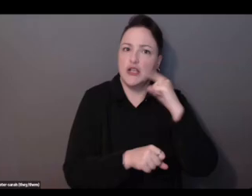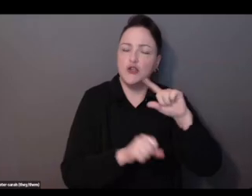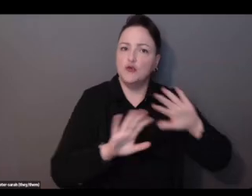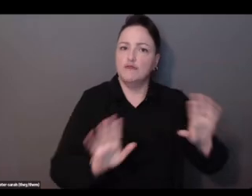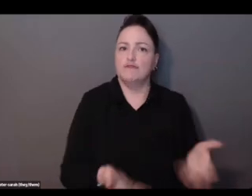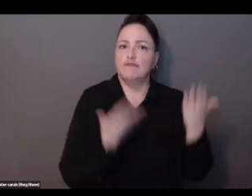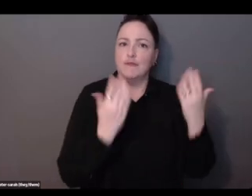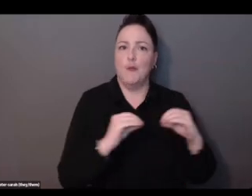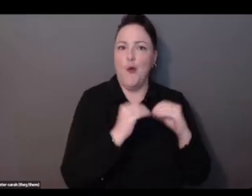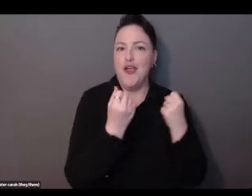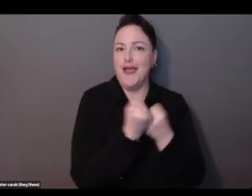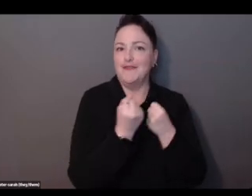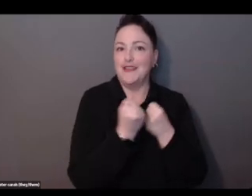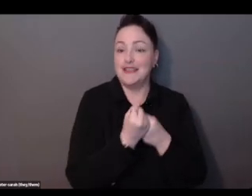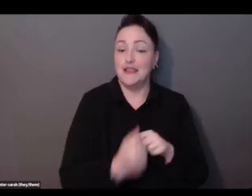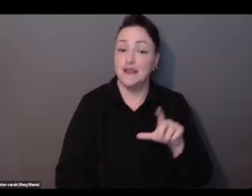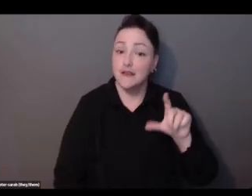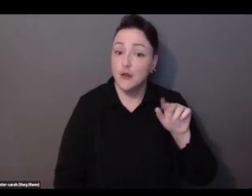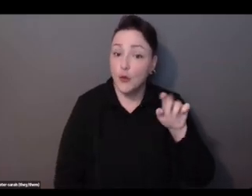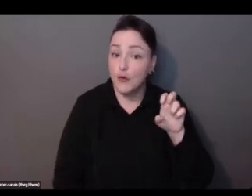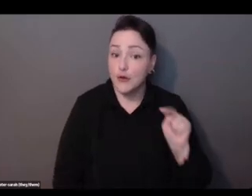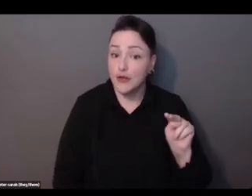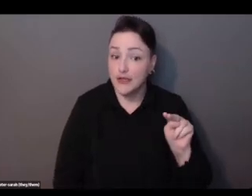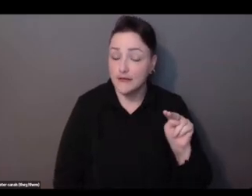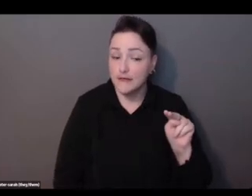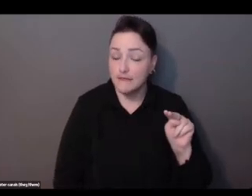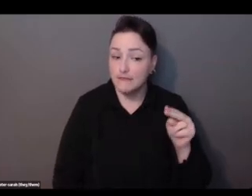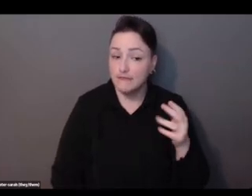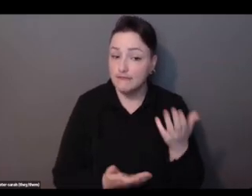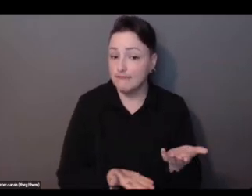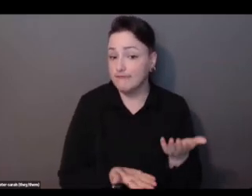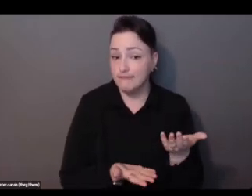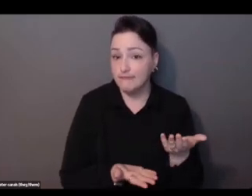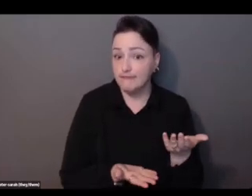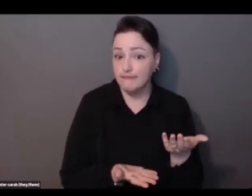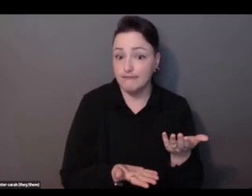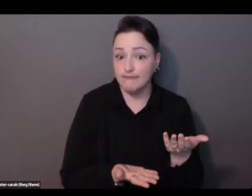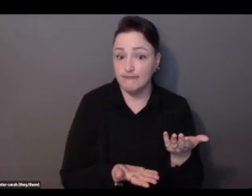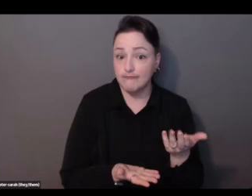address regarding dashboard design? I know we have a few in the chat and